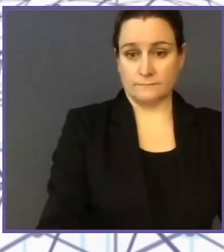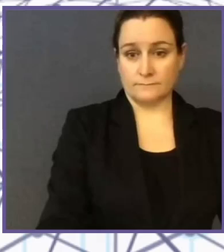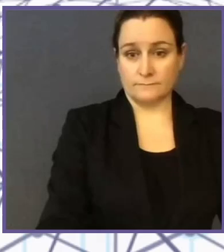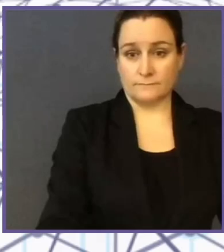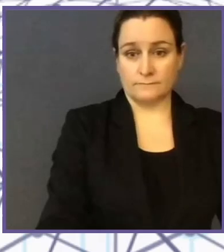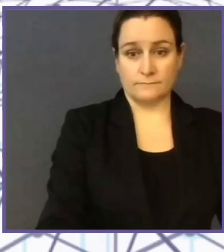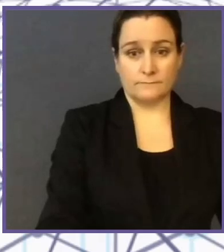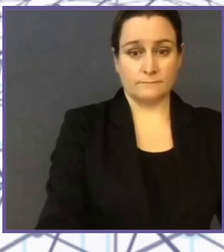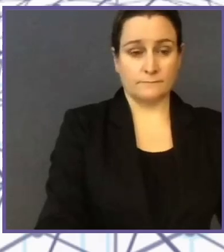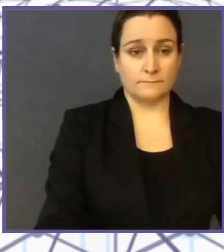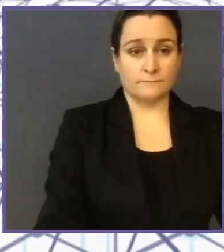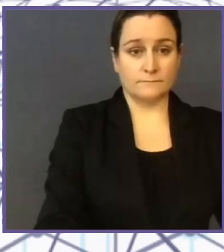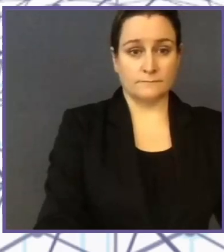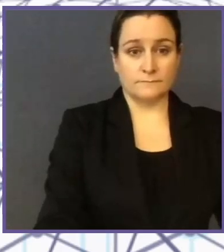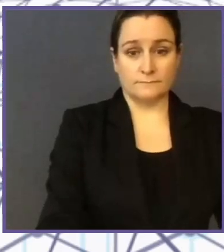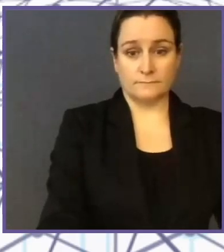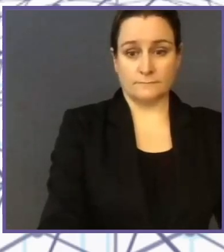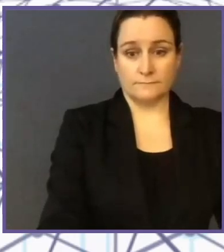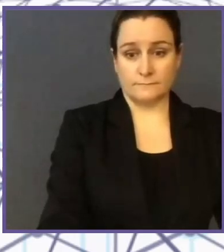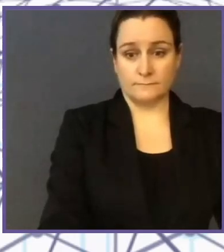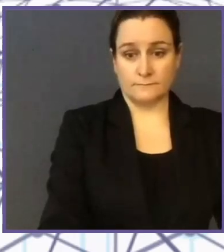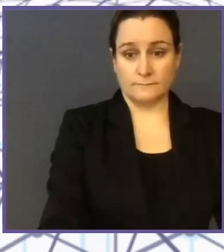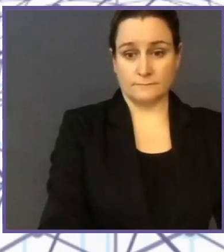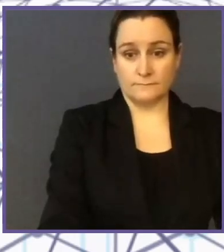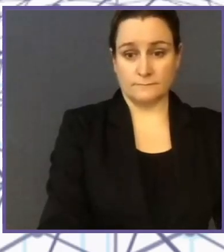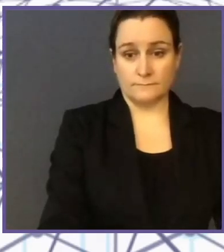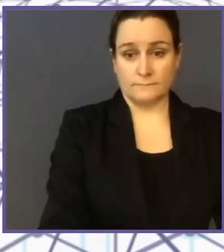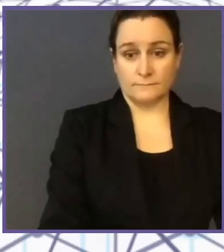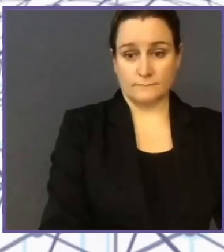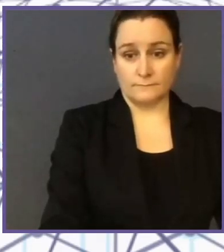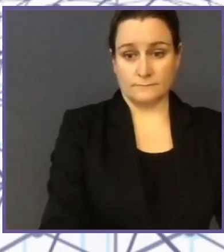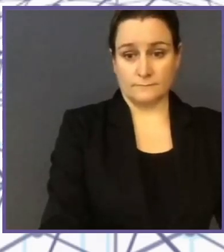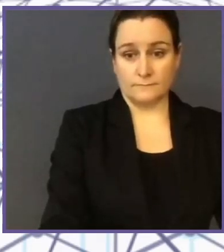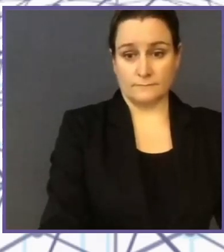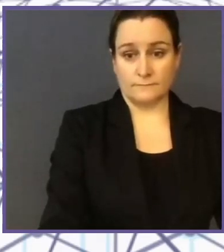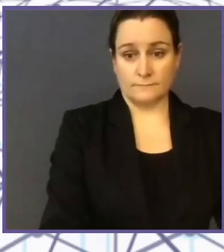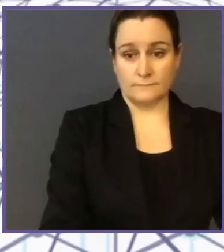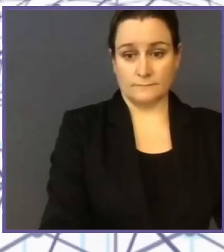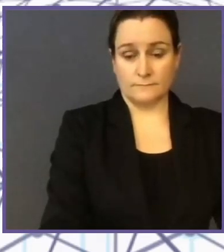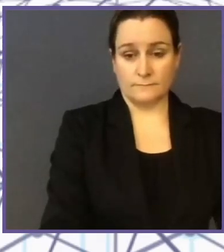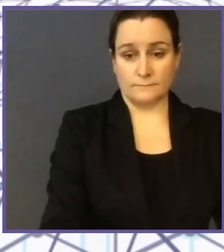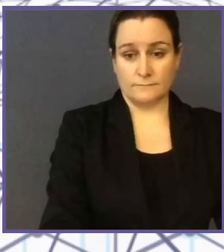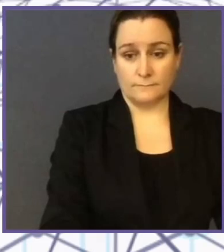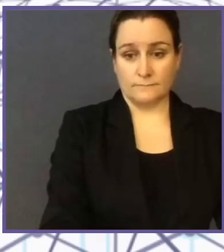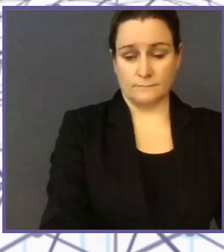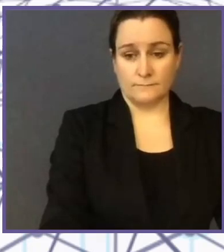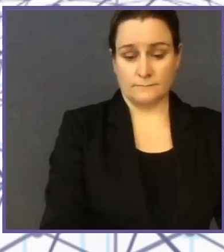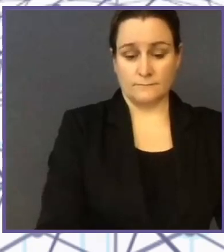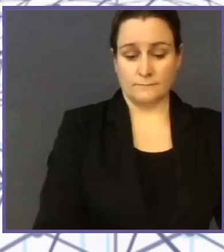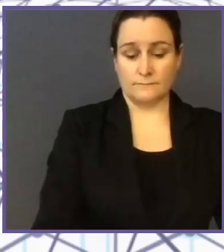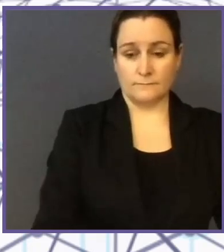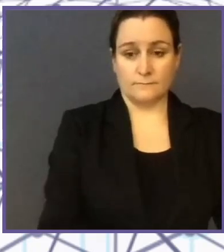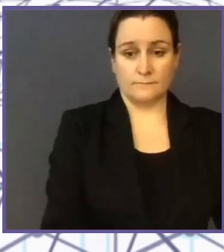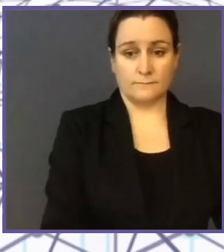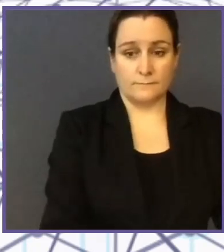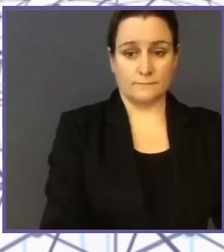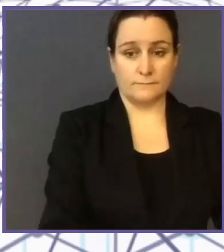It was after 2015, that was after the mega that happened in Nepal government recognised